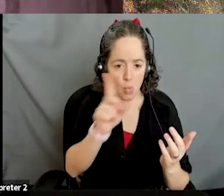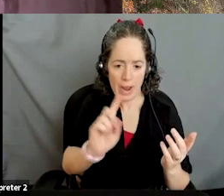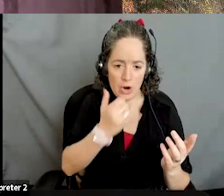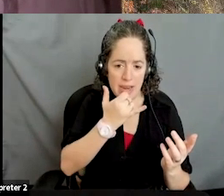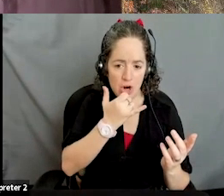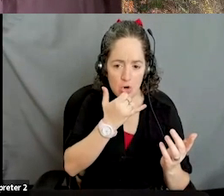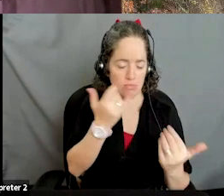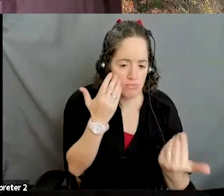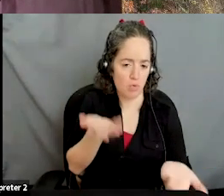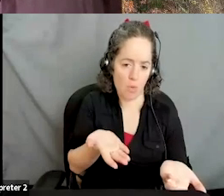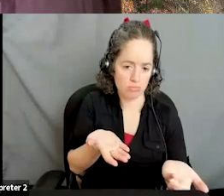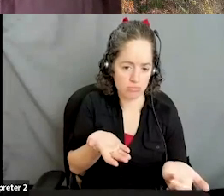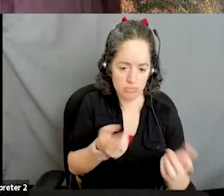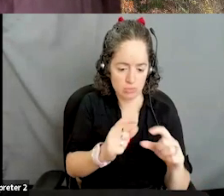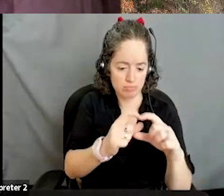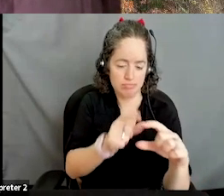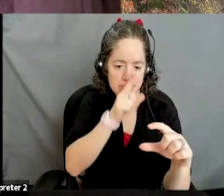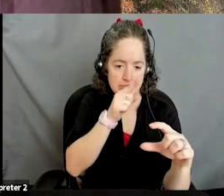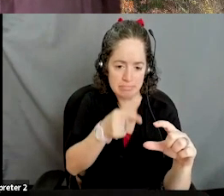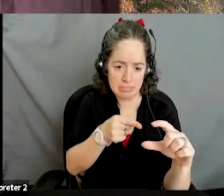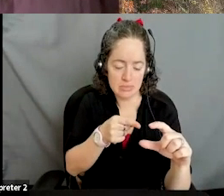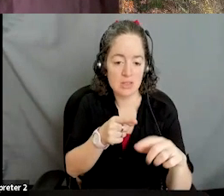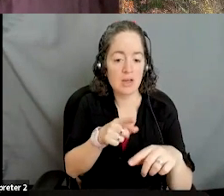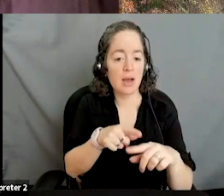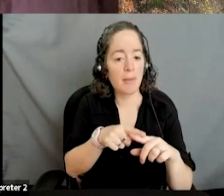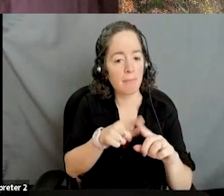There are a couple of other fields.